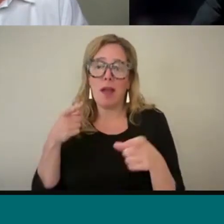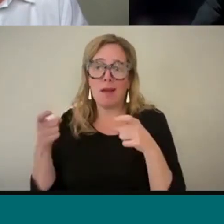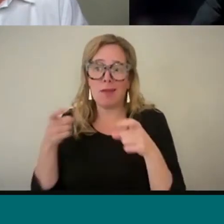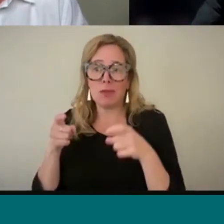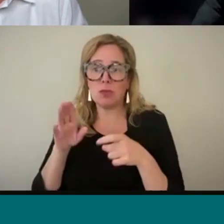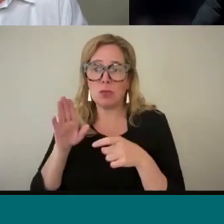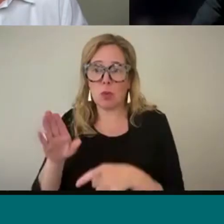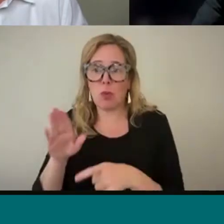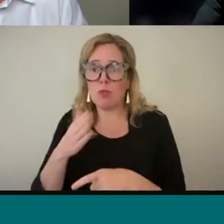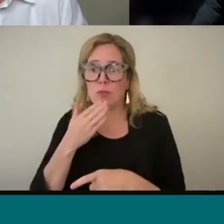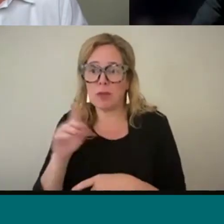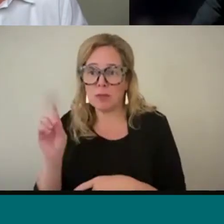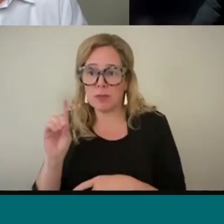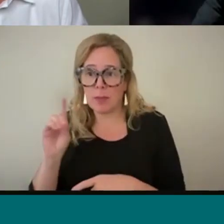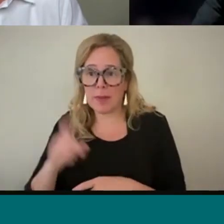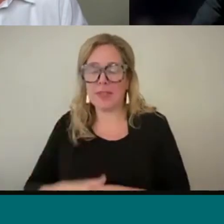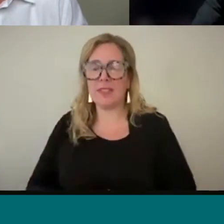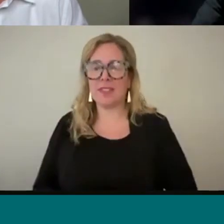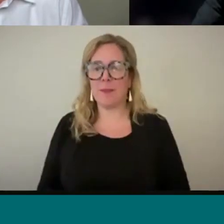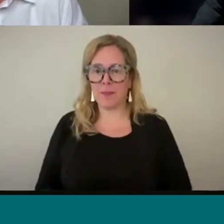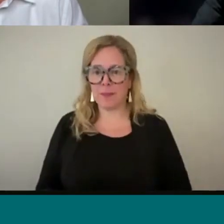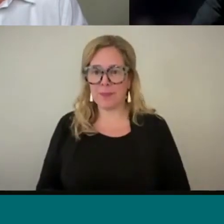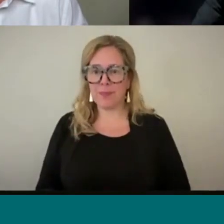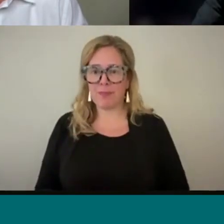were pretty slow after that with regards to evolution telehealth,